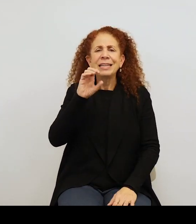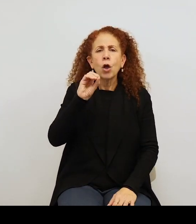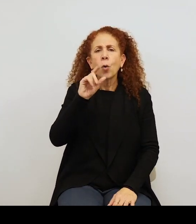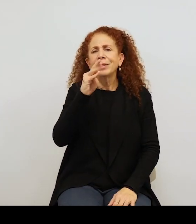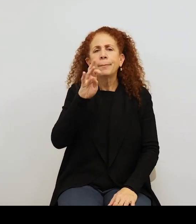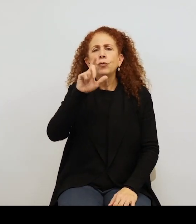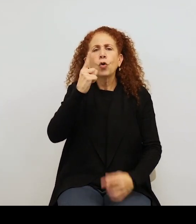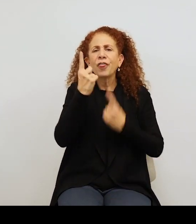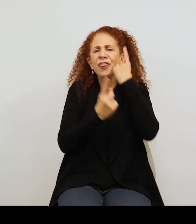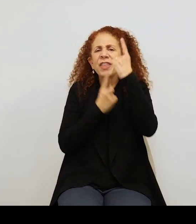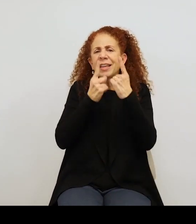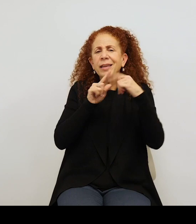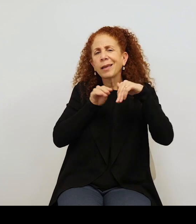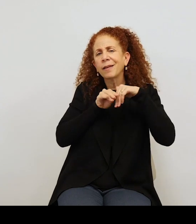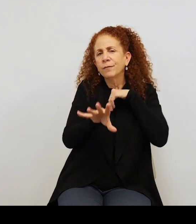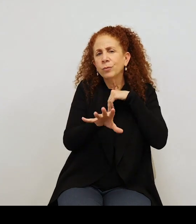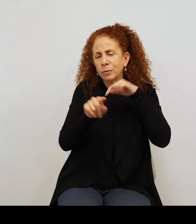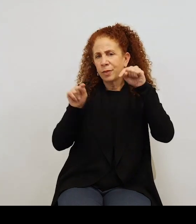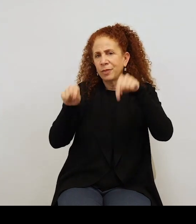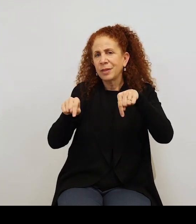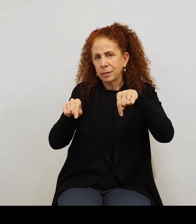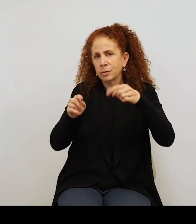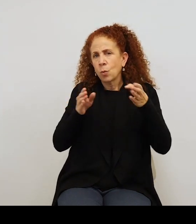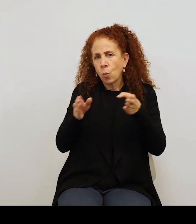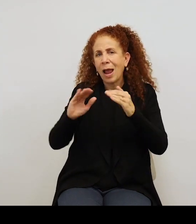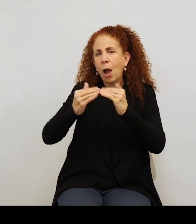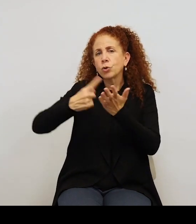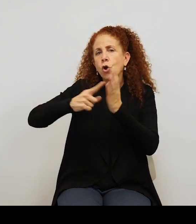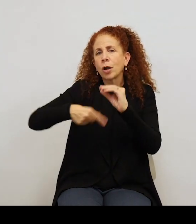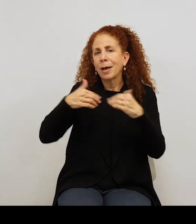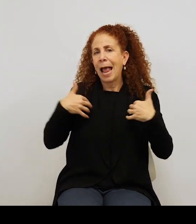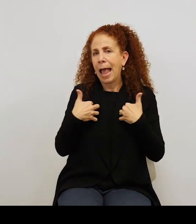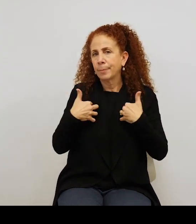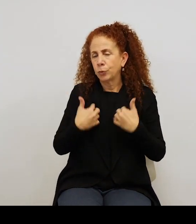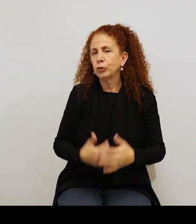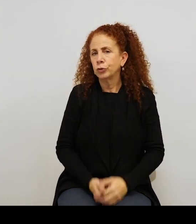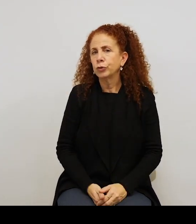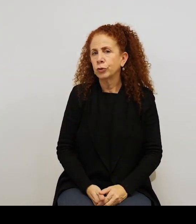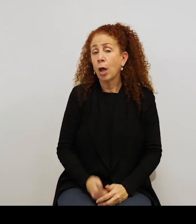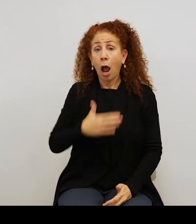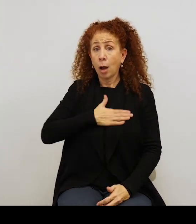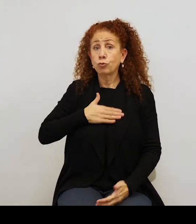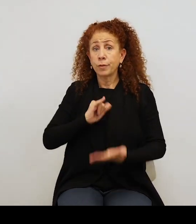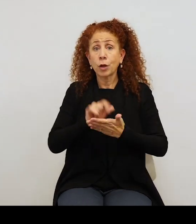that can sneak in to the ways that we talk about animals. I appreciated that you didn't use